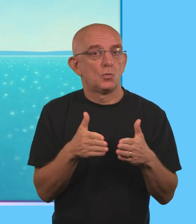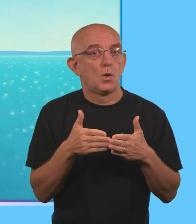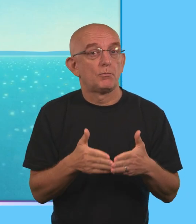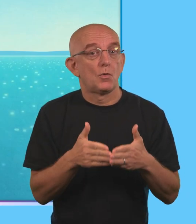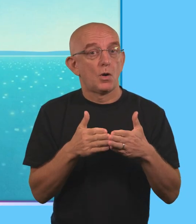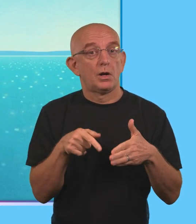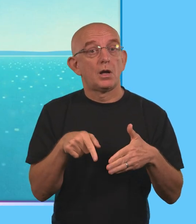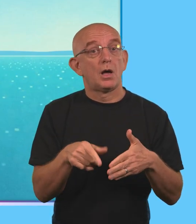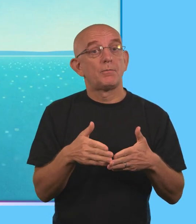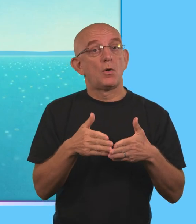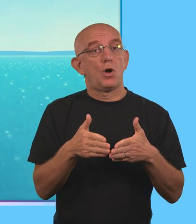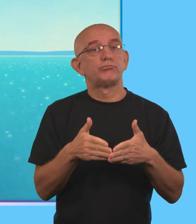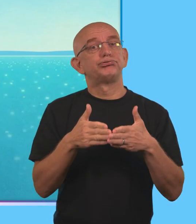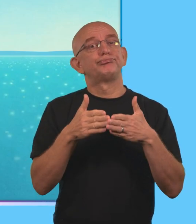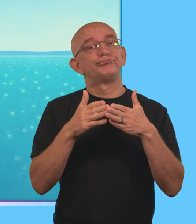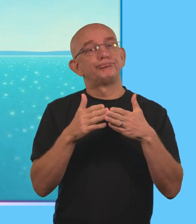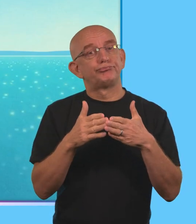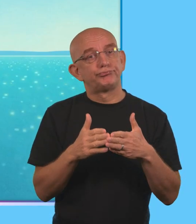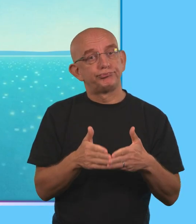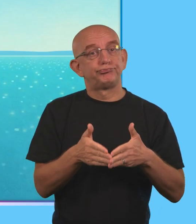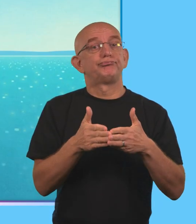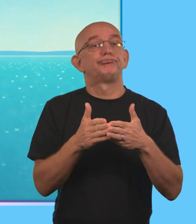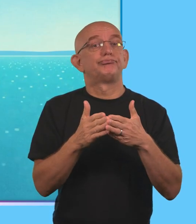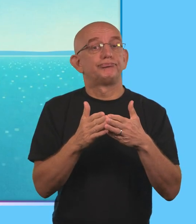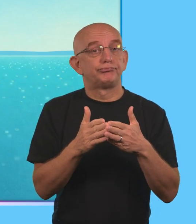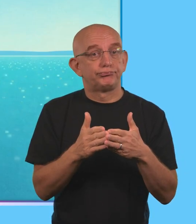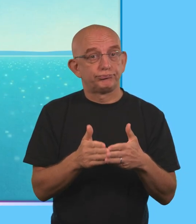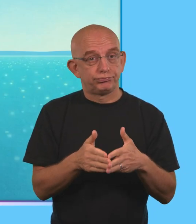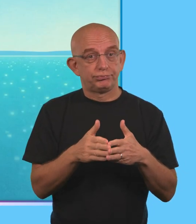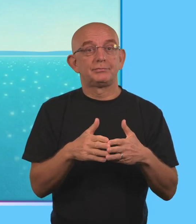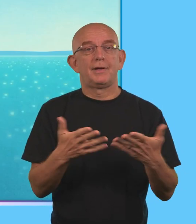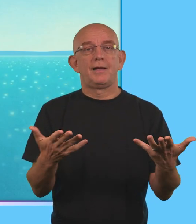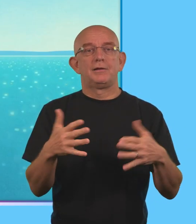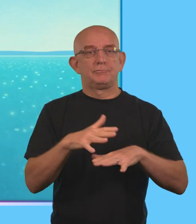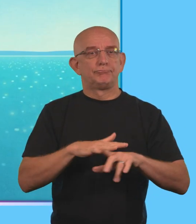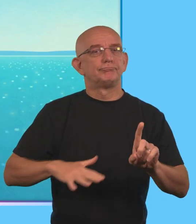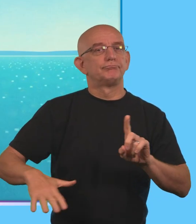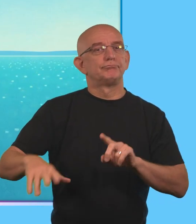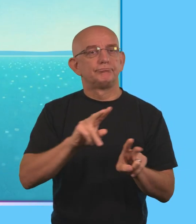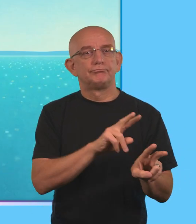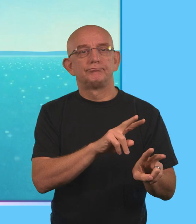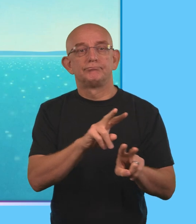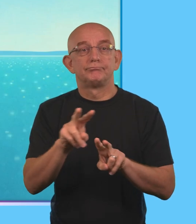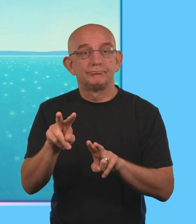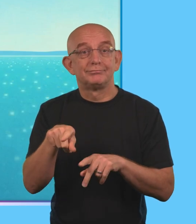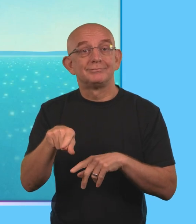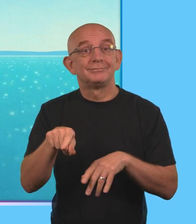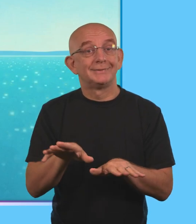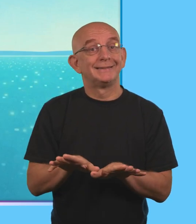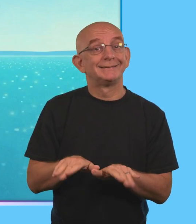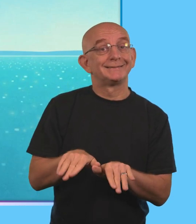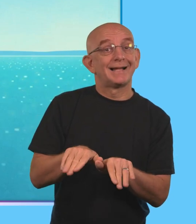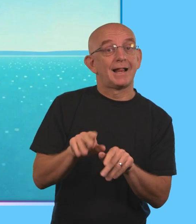The boat bobs gently up and down in the water. Ah, the open ocean. This seal loves to bop the beach ball.